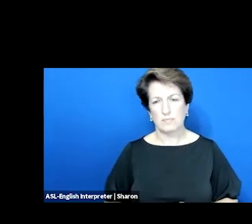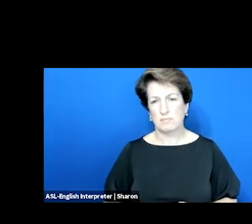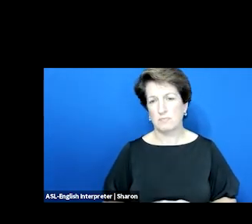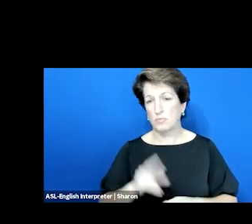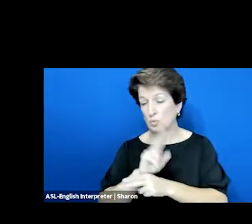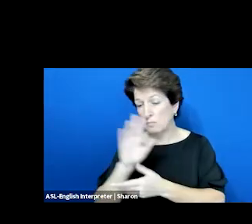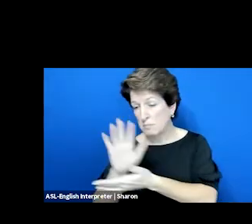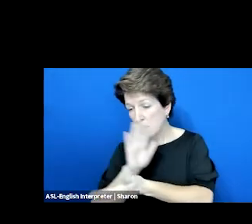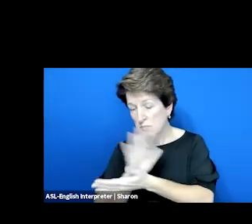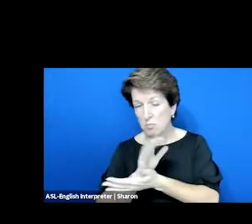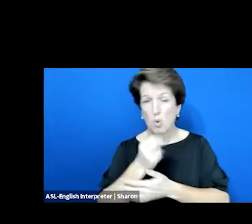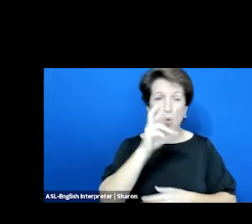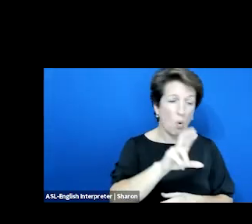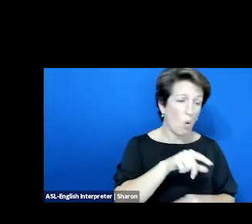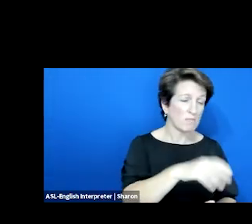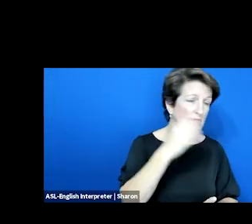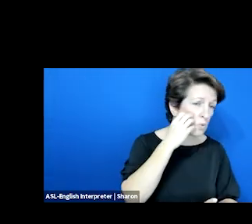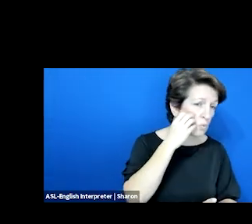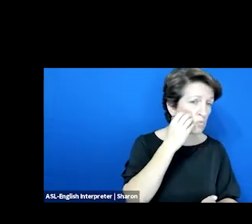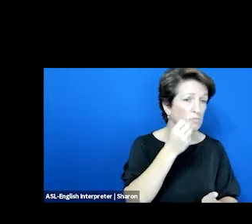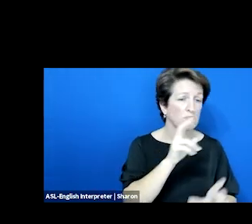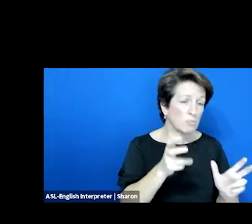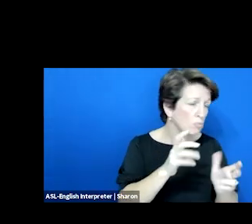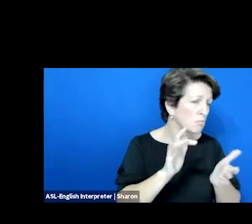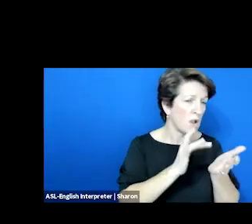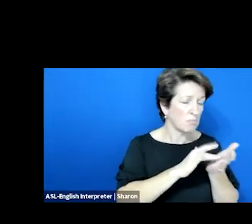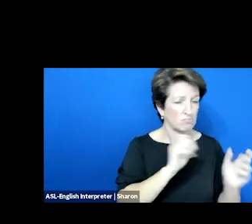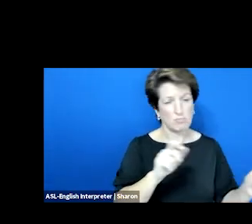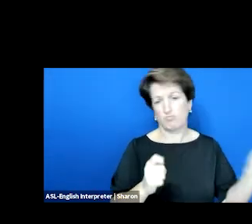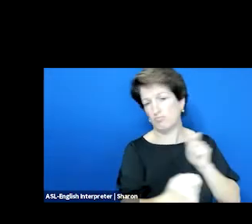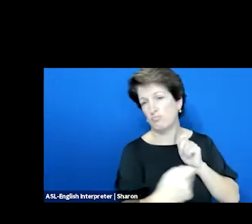with the QR code, or a paper or